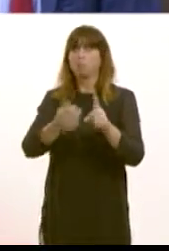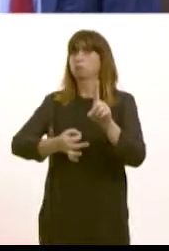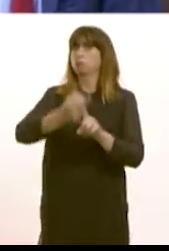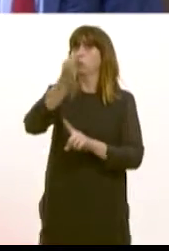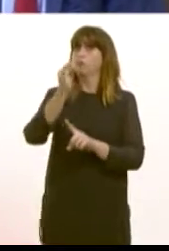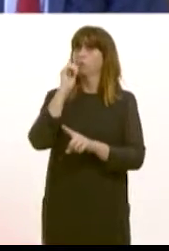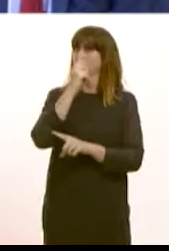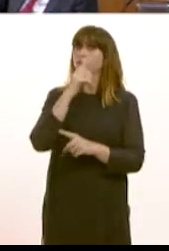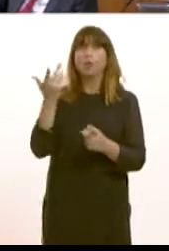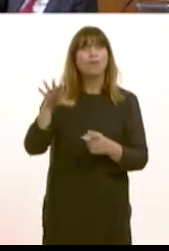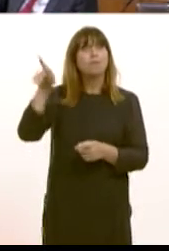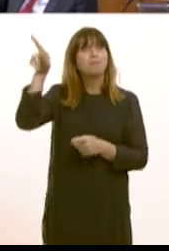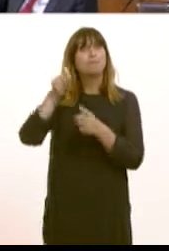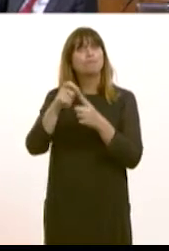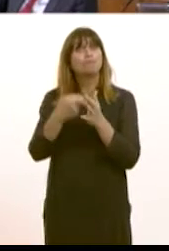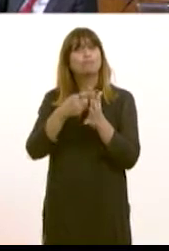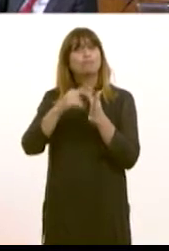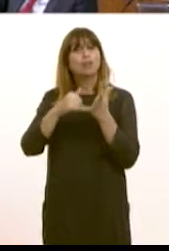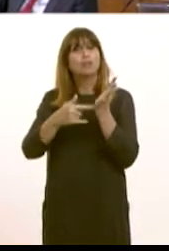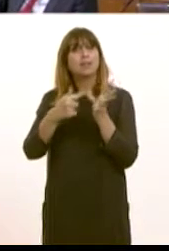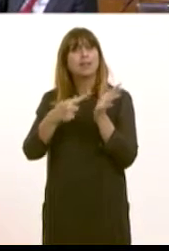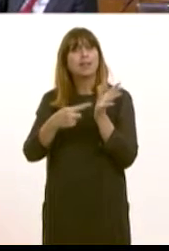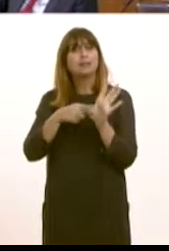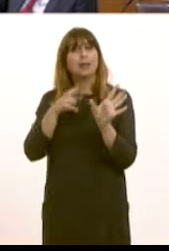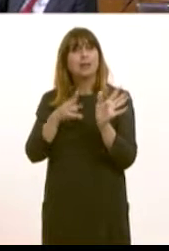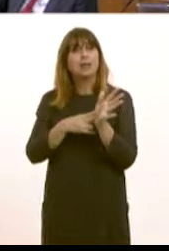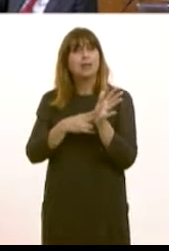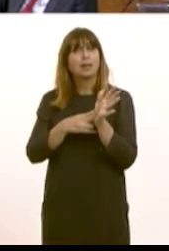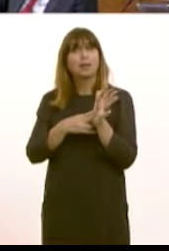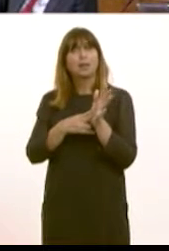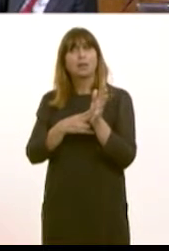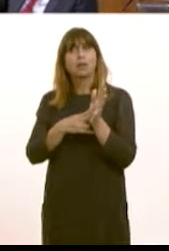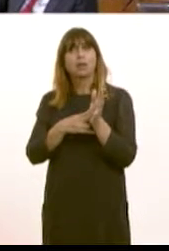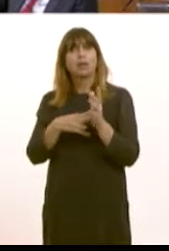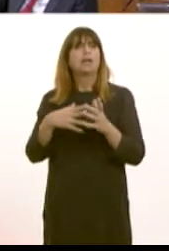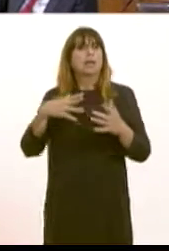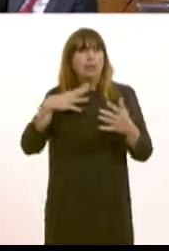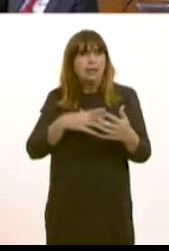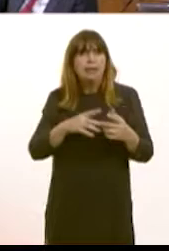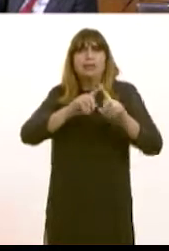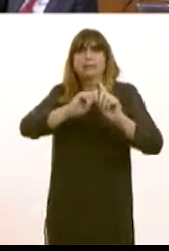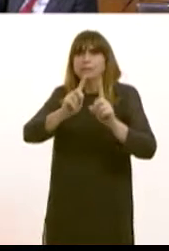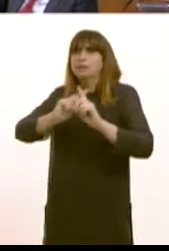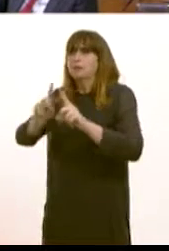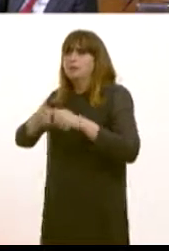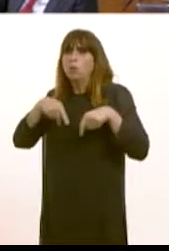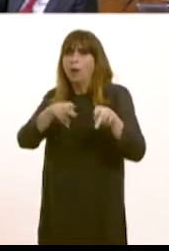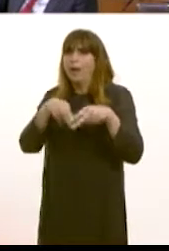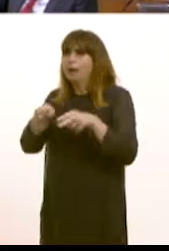Where thereís another practice that wishes to take over, thatís facilitated. There have to be a number of different models in the future to make sure that general practice